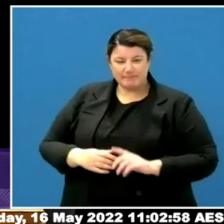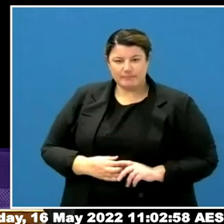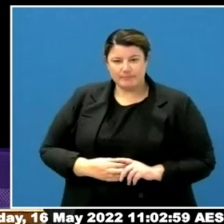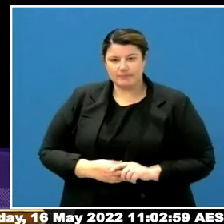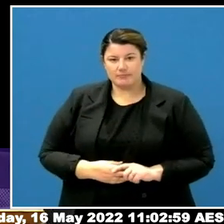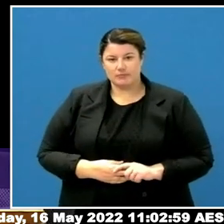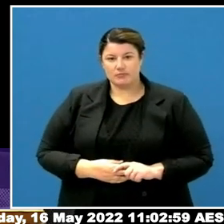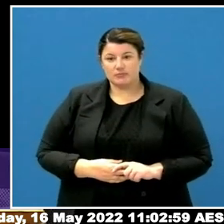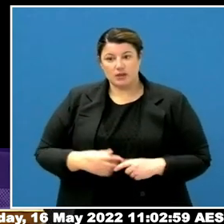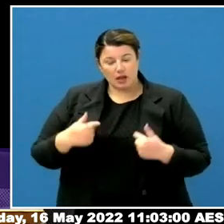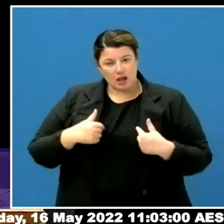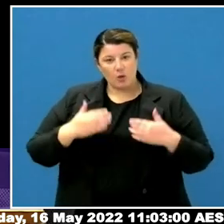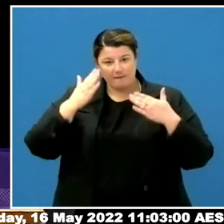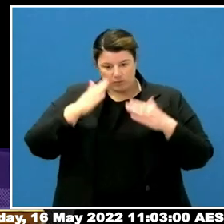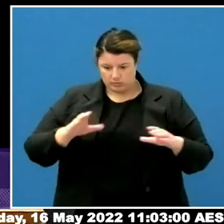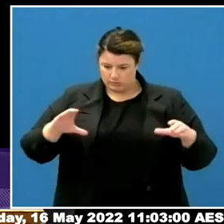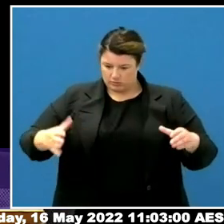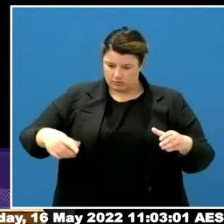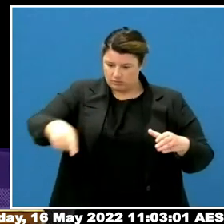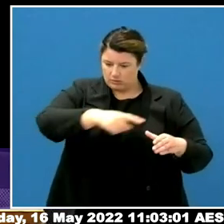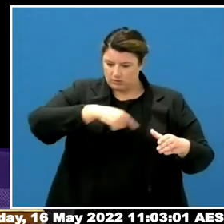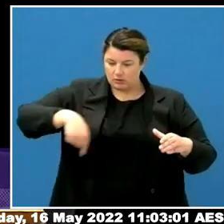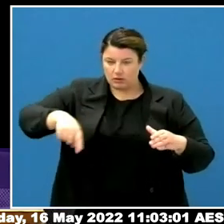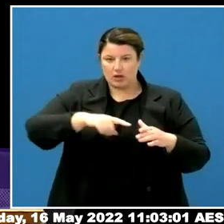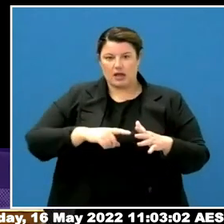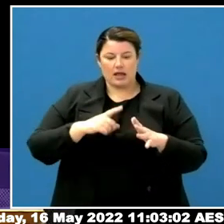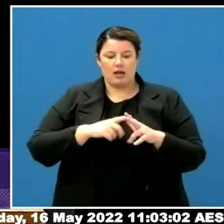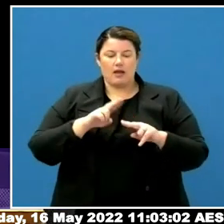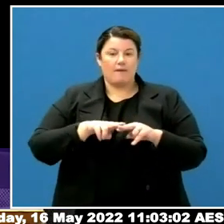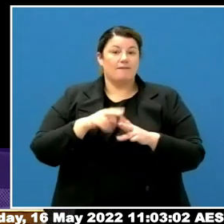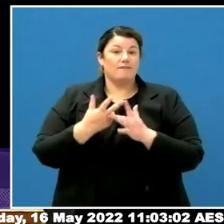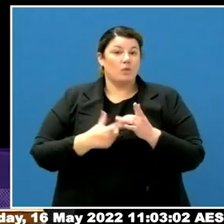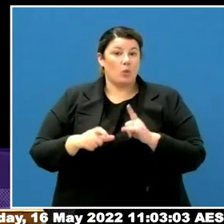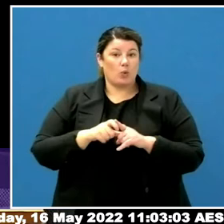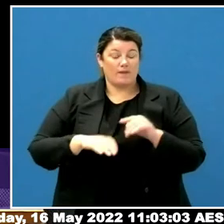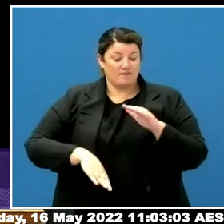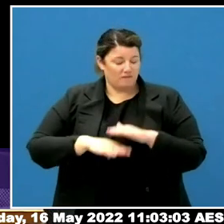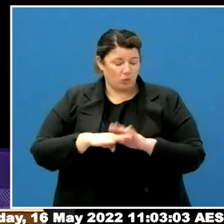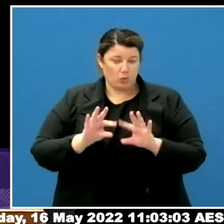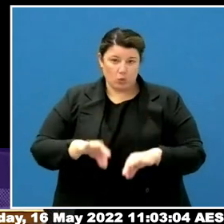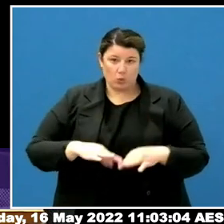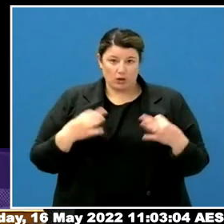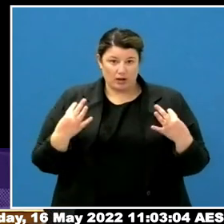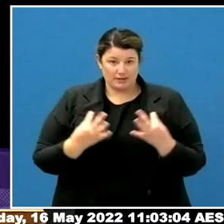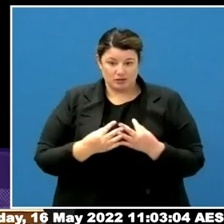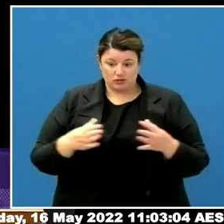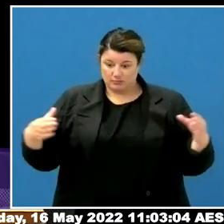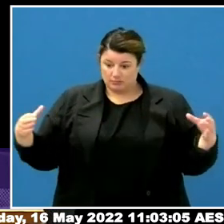Our focus is on Afford as an organisation and whether, as an organisation, there may